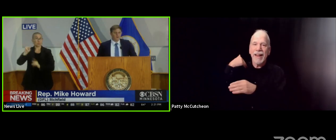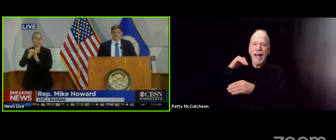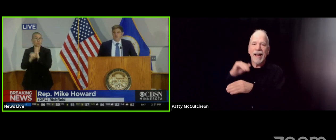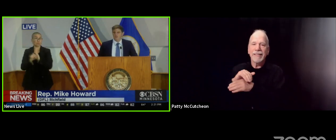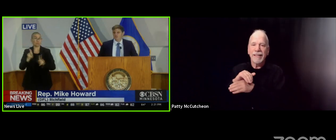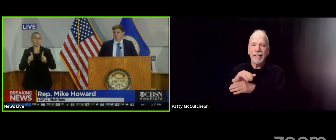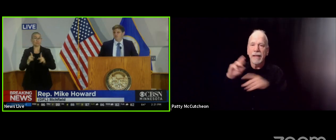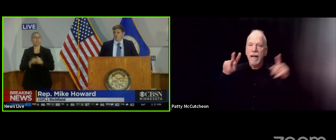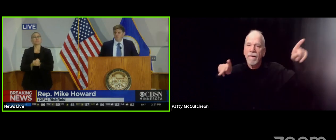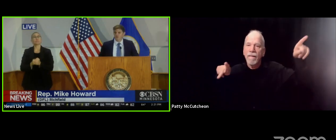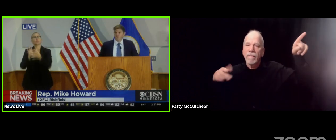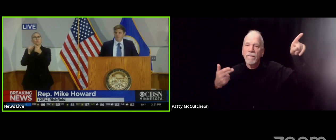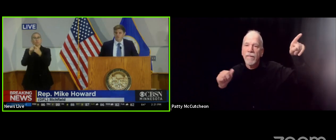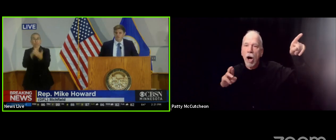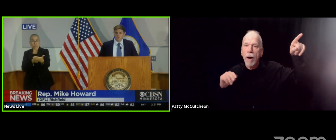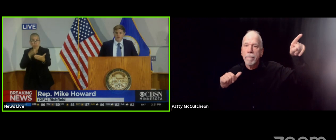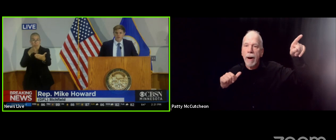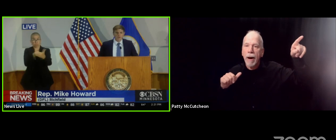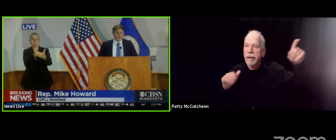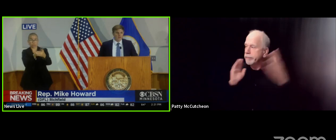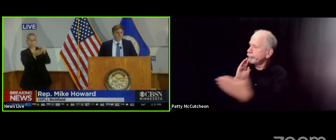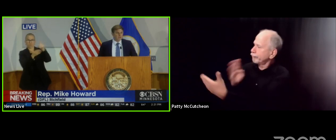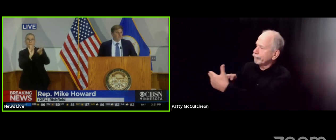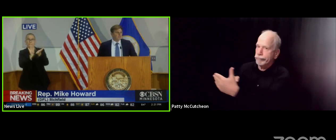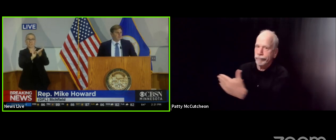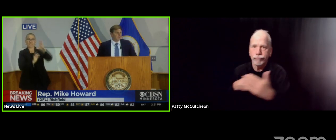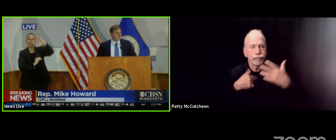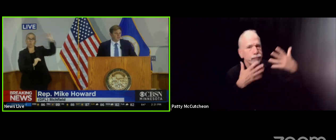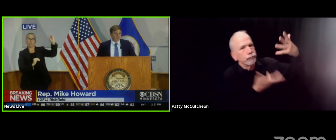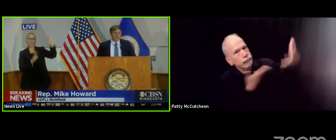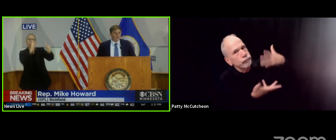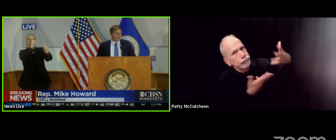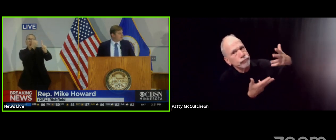OF THE INTENT IS TO CONFUSE MINNESOTANS AND, MAKE NO MISTAKE, TODAY ALEC'S